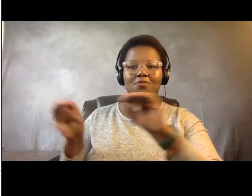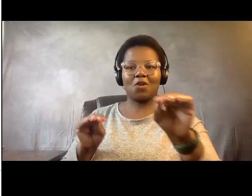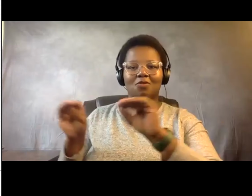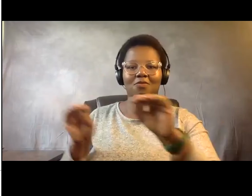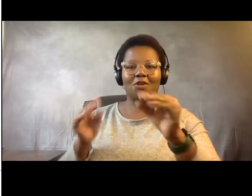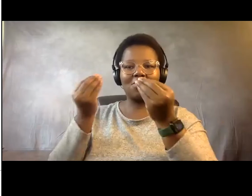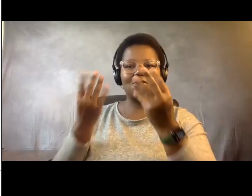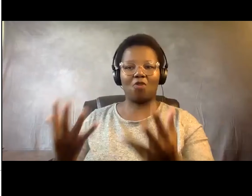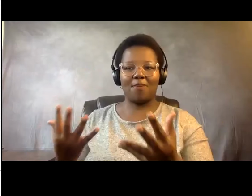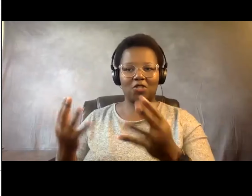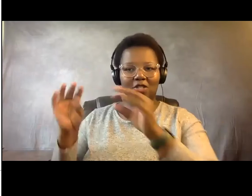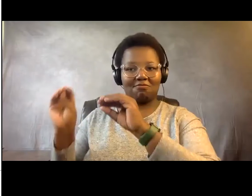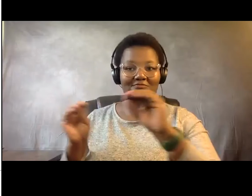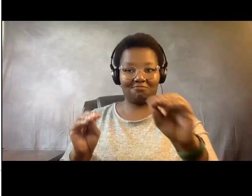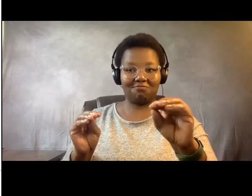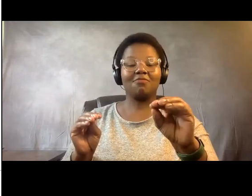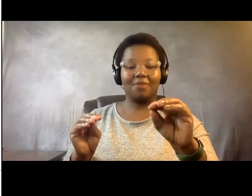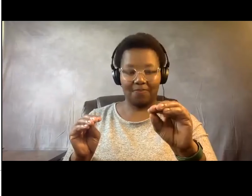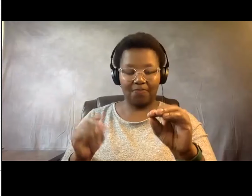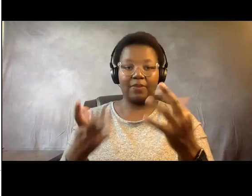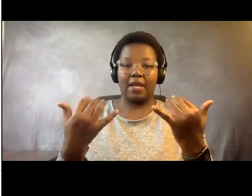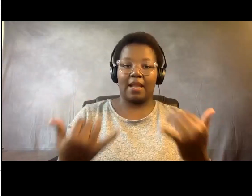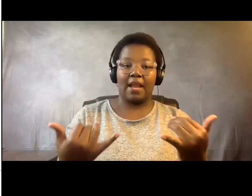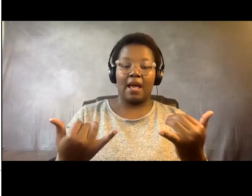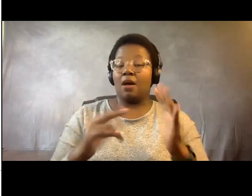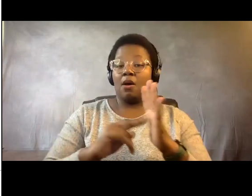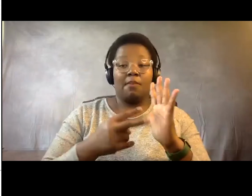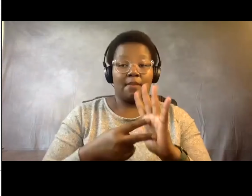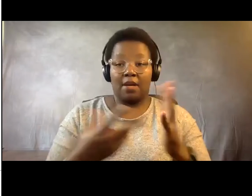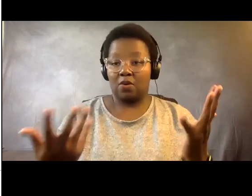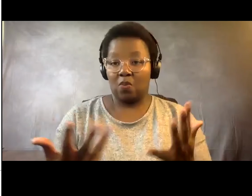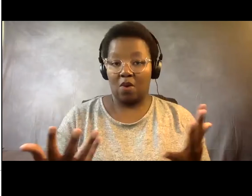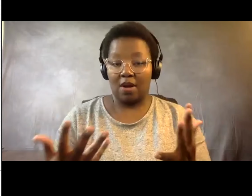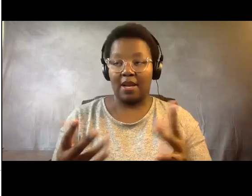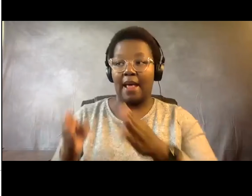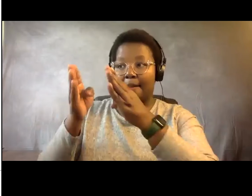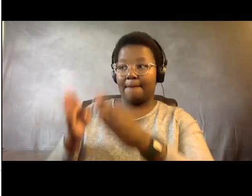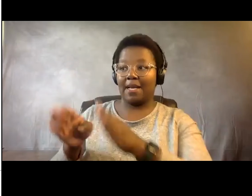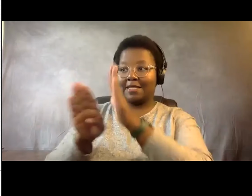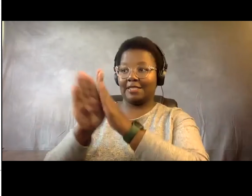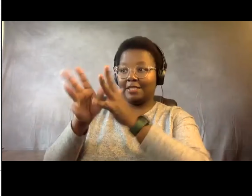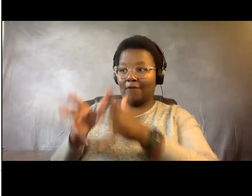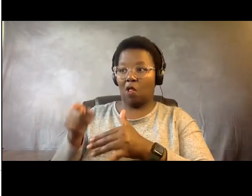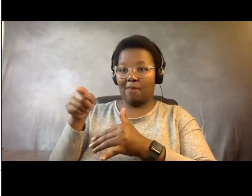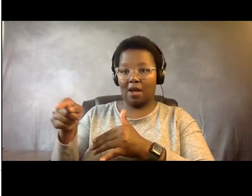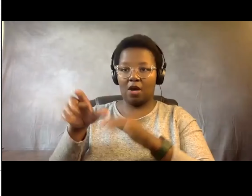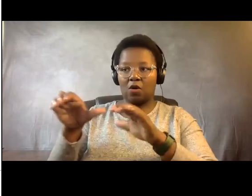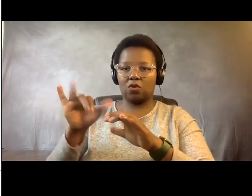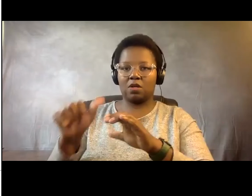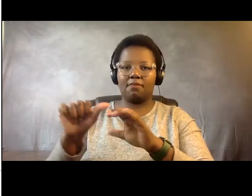authors or end users. So it also means that a developer has to develop a field that will contain